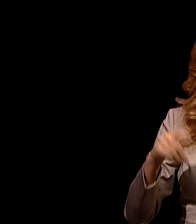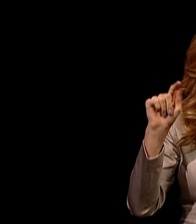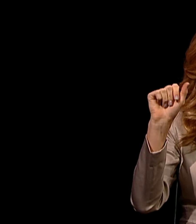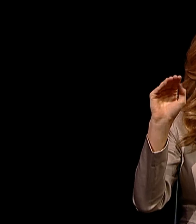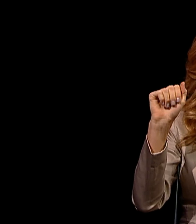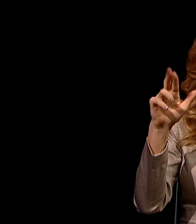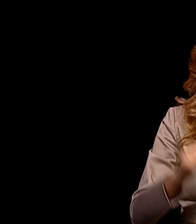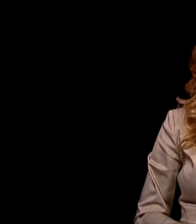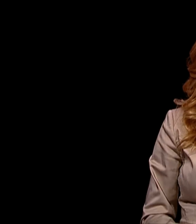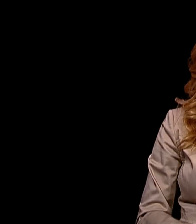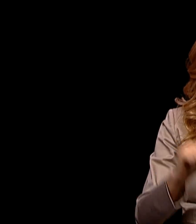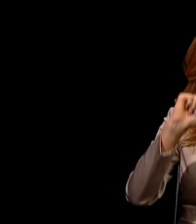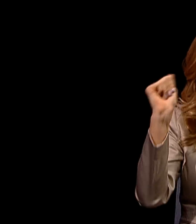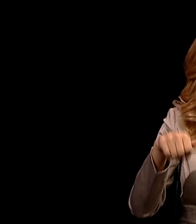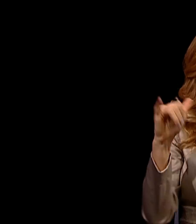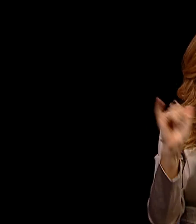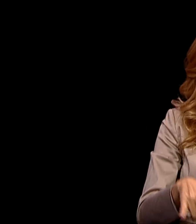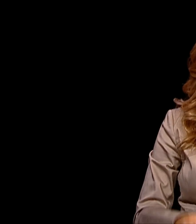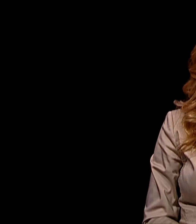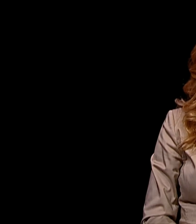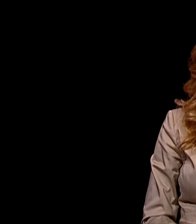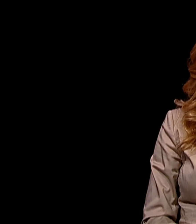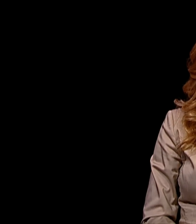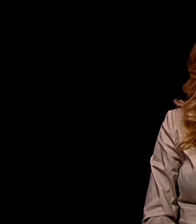For Access News, I'm Tamara and that's Austin.